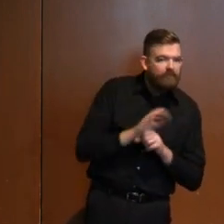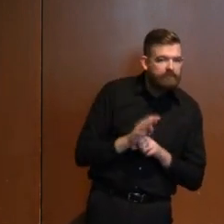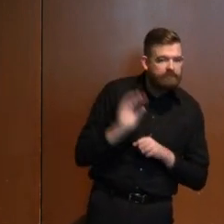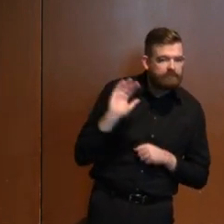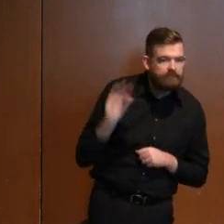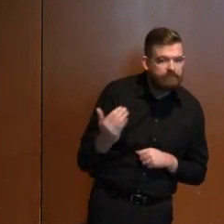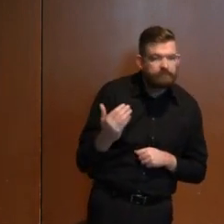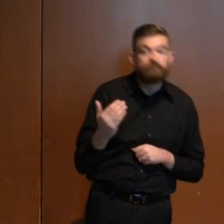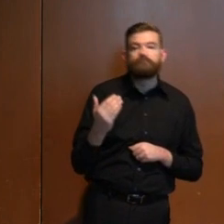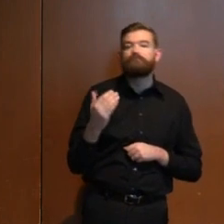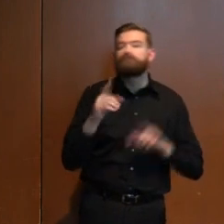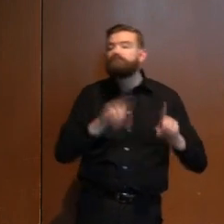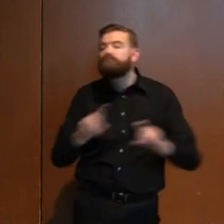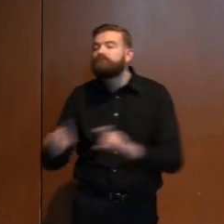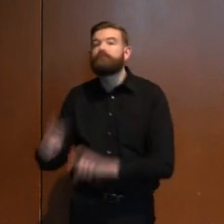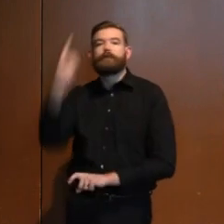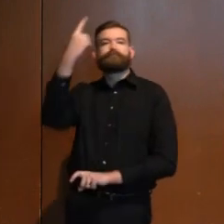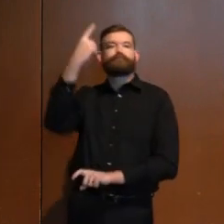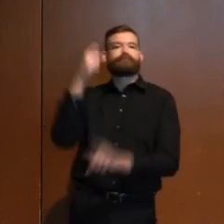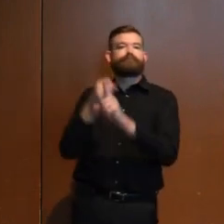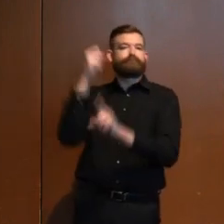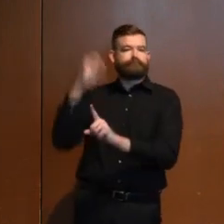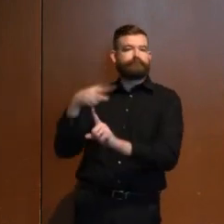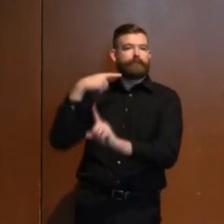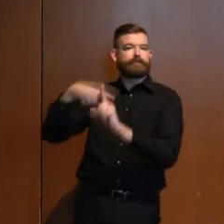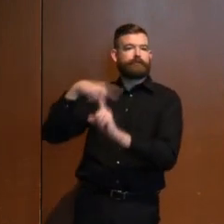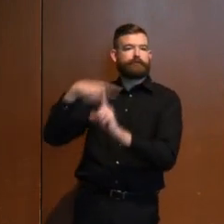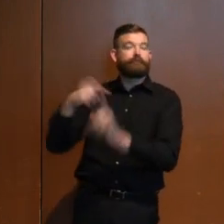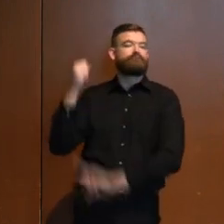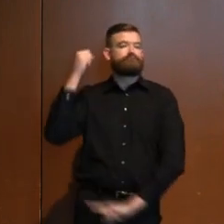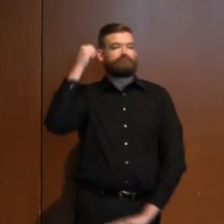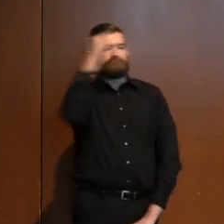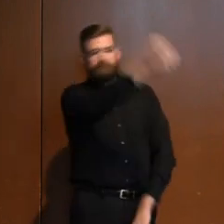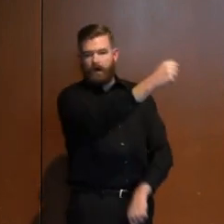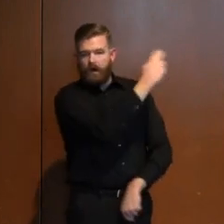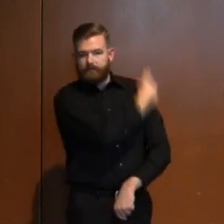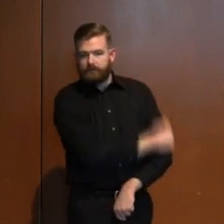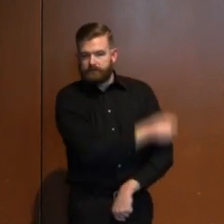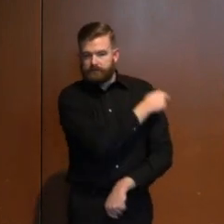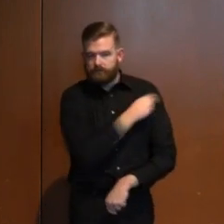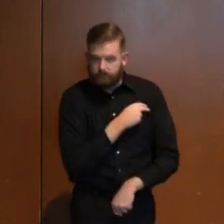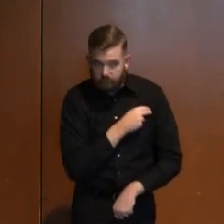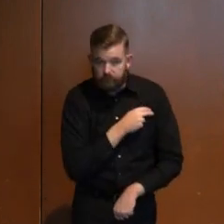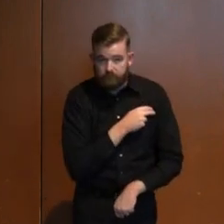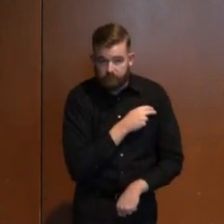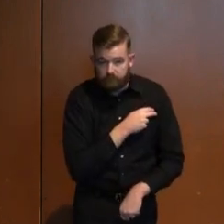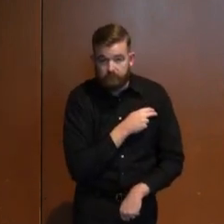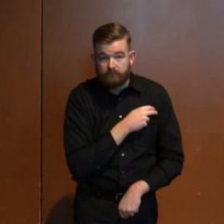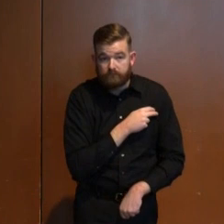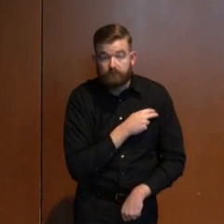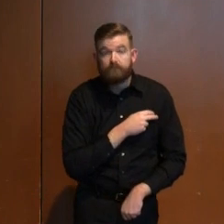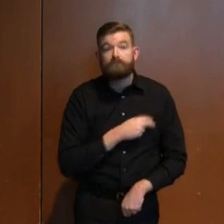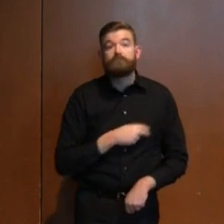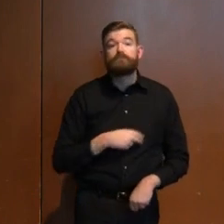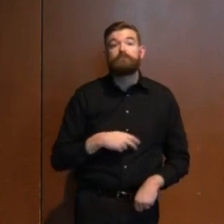SYMPTOMS AND WERE TESTED. AND ONE WAS RETURNED POSITIVE. THAT INDIVIDUAL IS HOSPITALIZED.